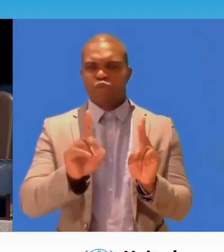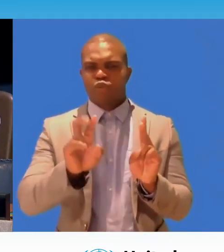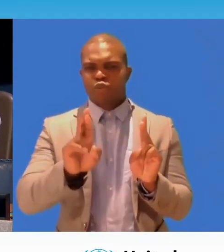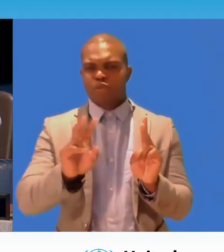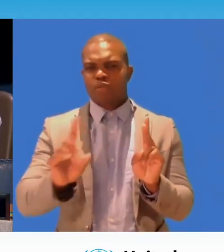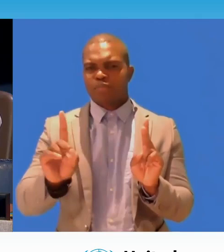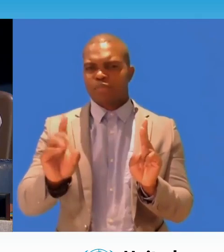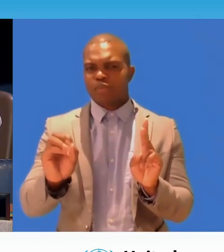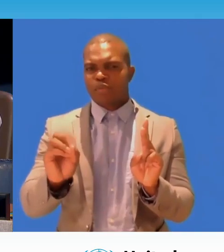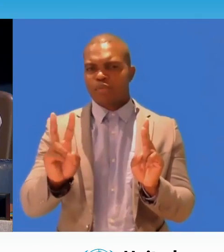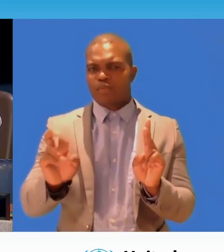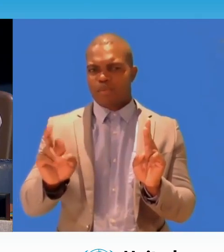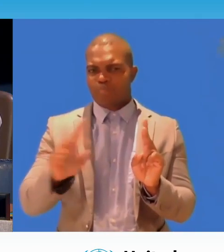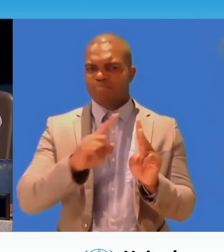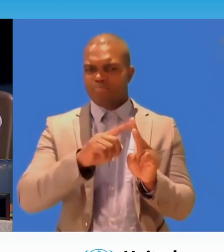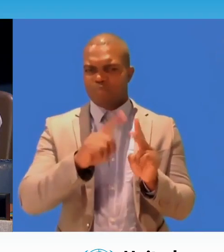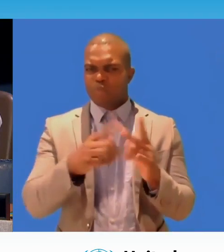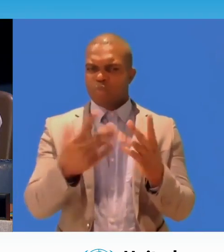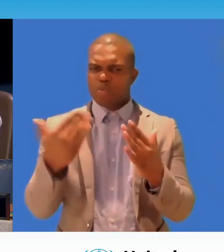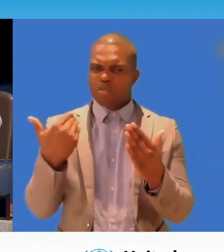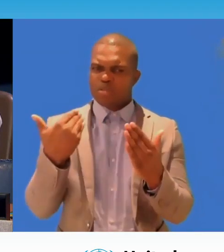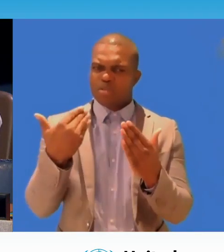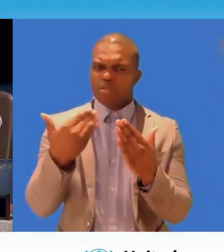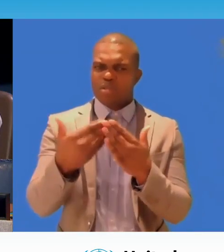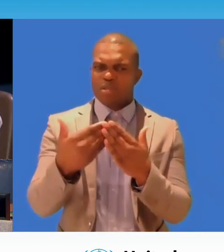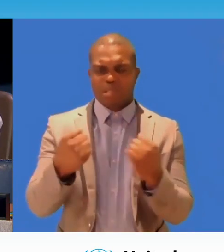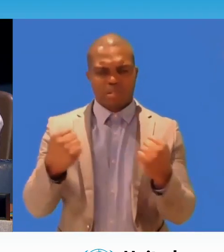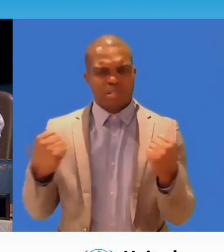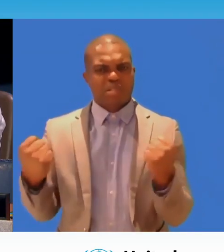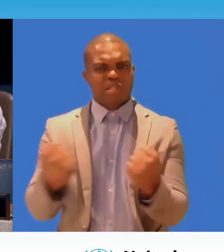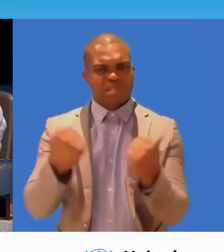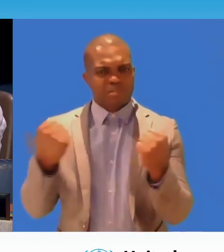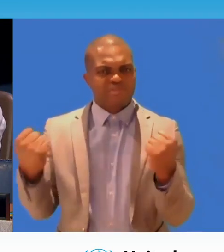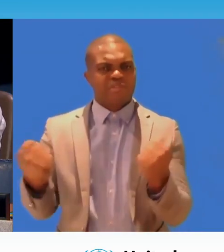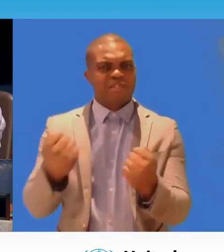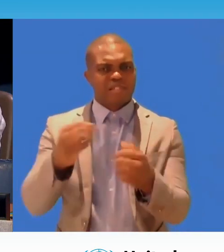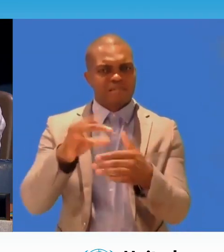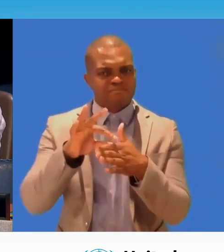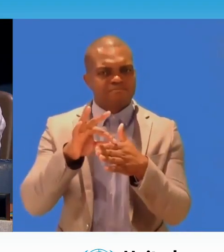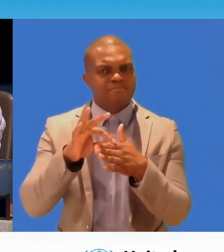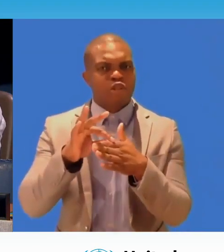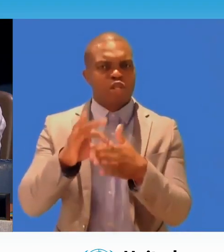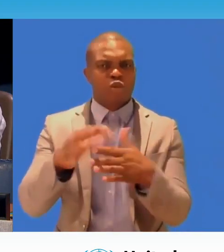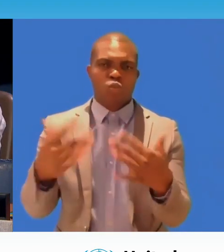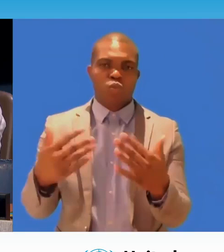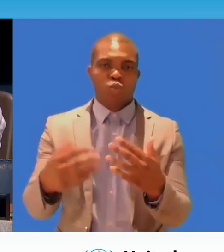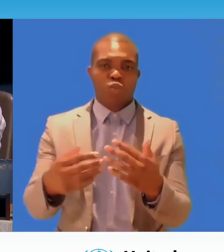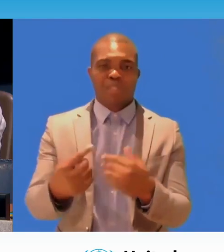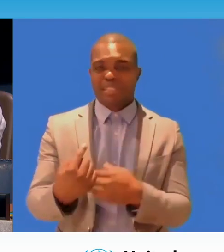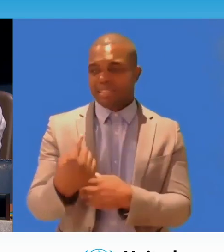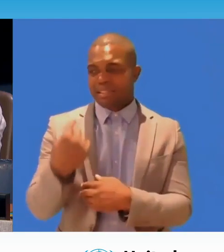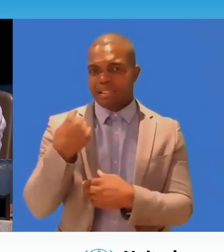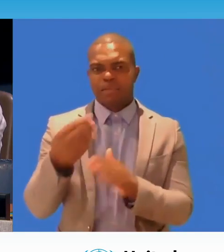the spirit of the convention and were leaders respectively of the right of persons with